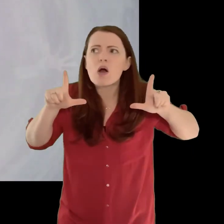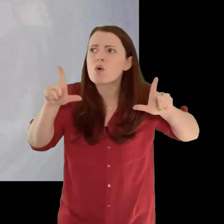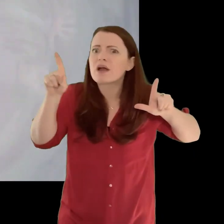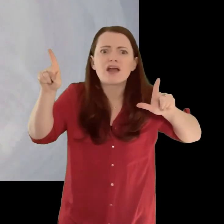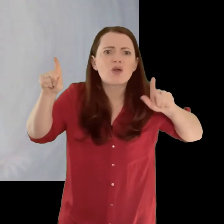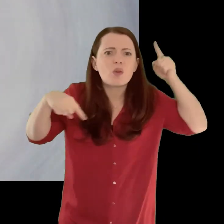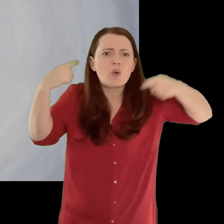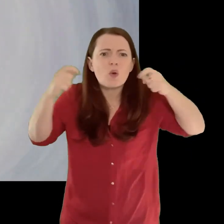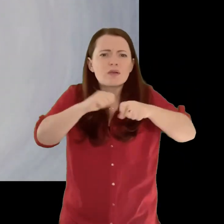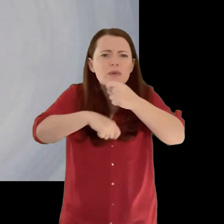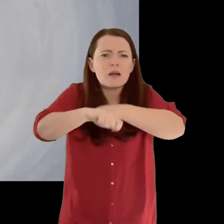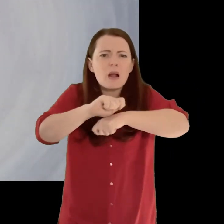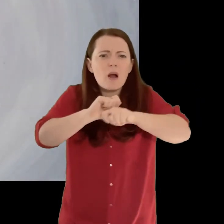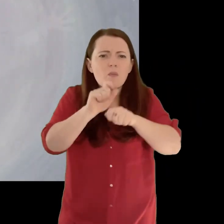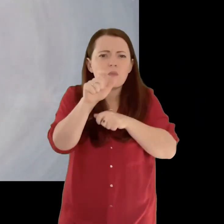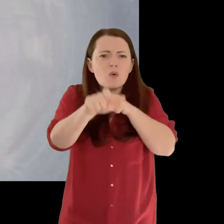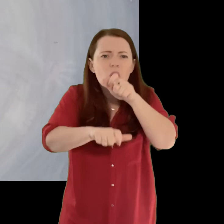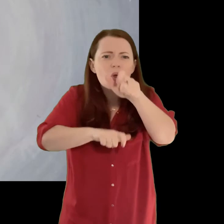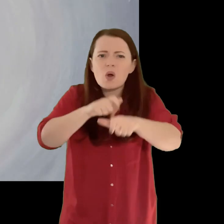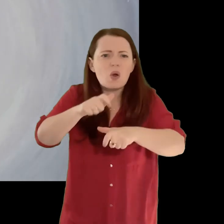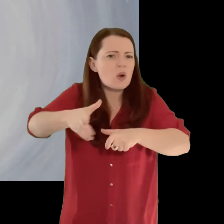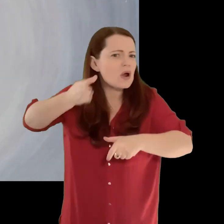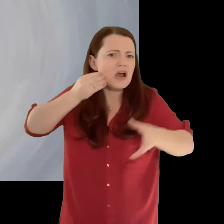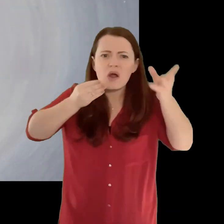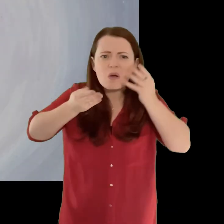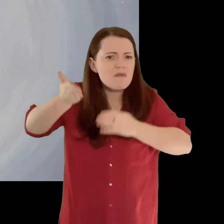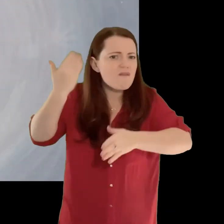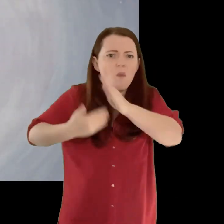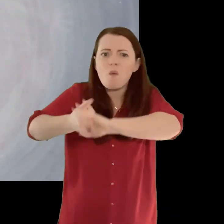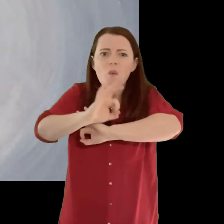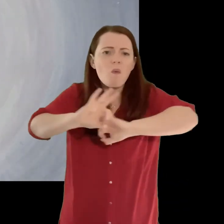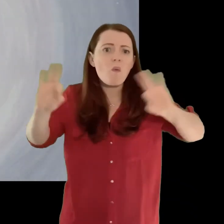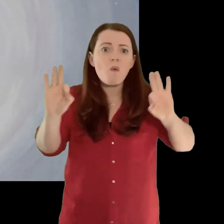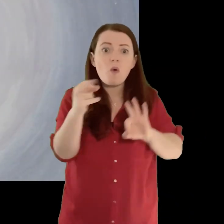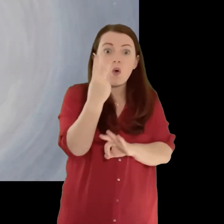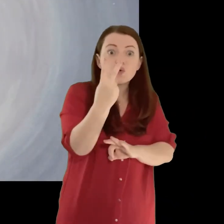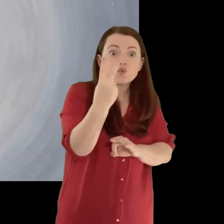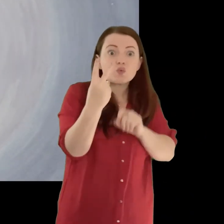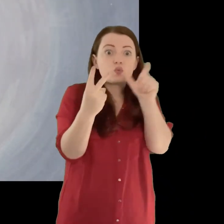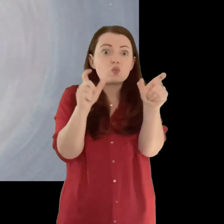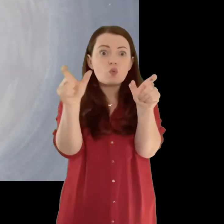A strange sort of language Never heard in the forest Two words that repeated Like the tide of an ocean